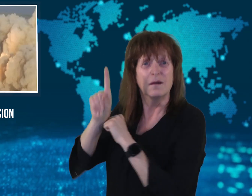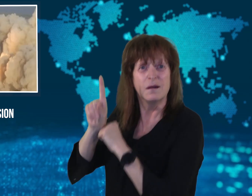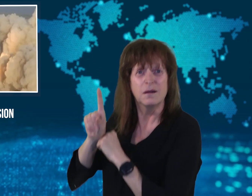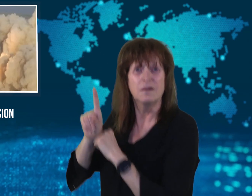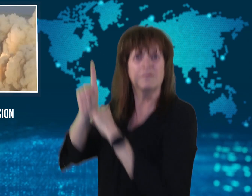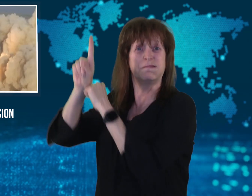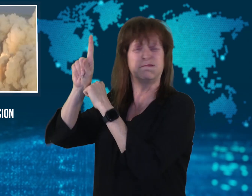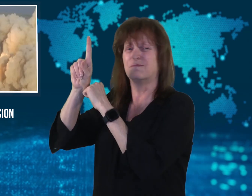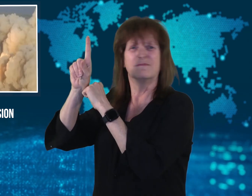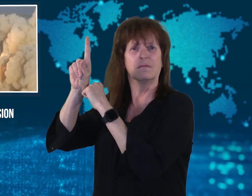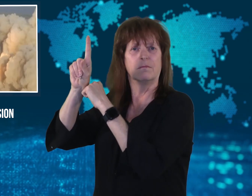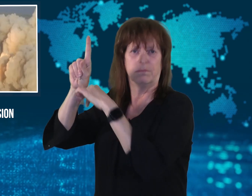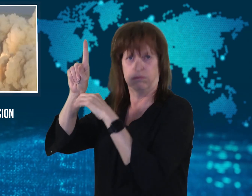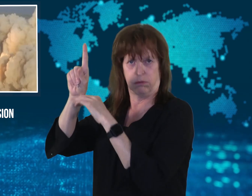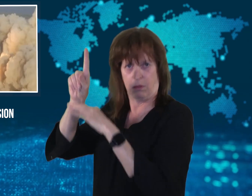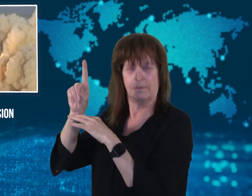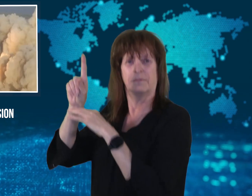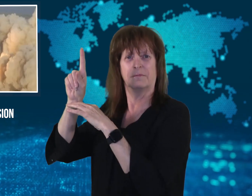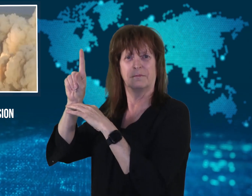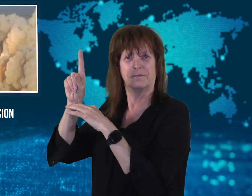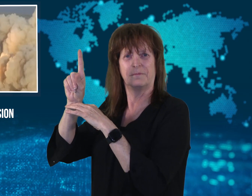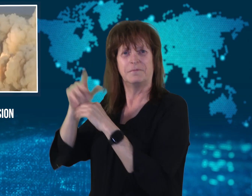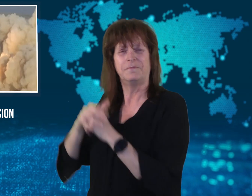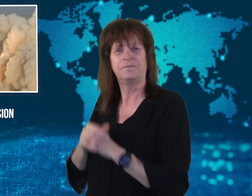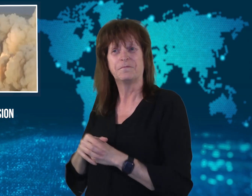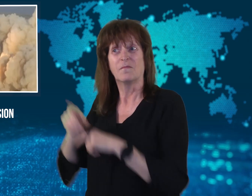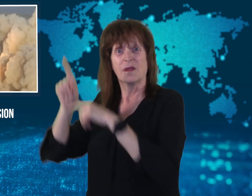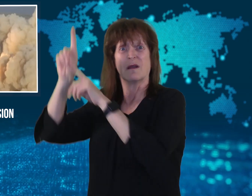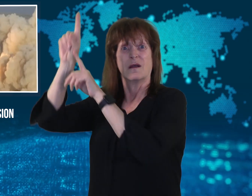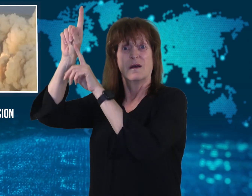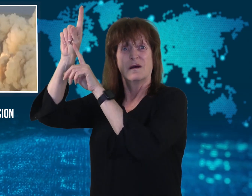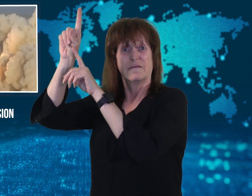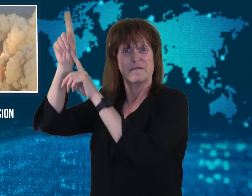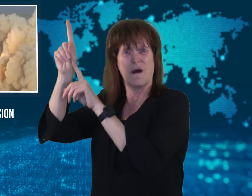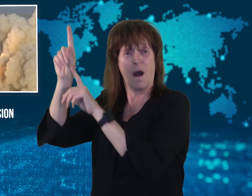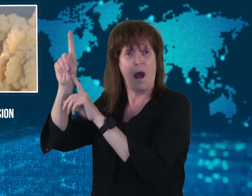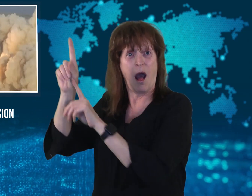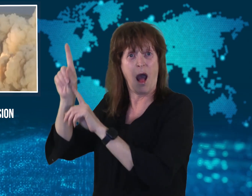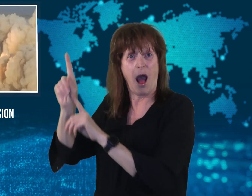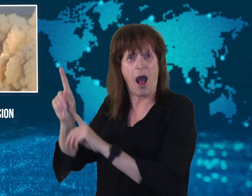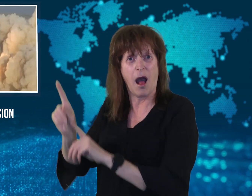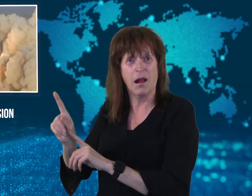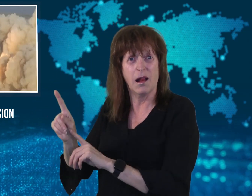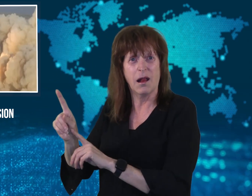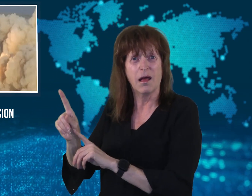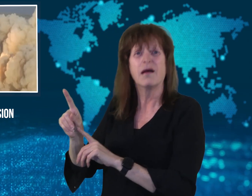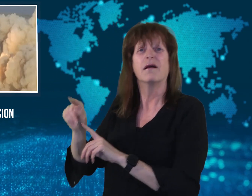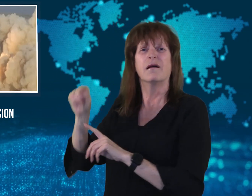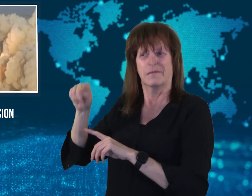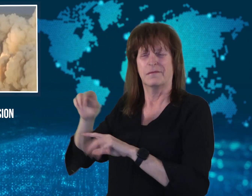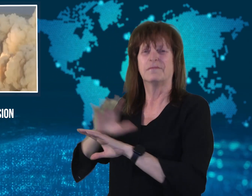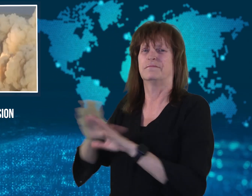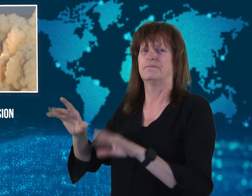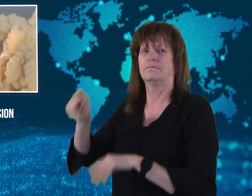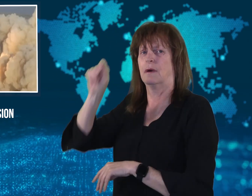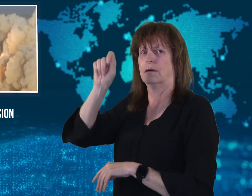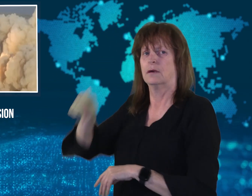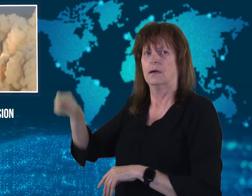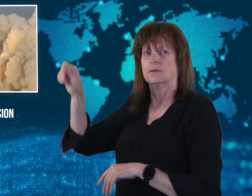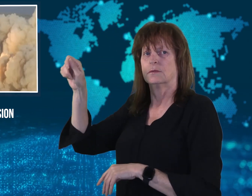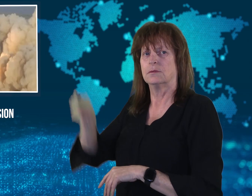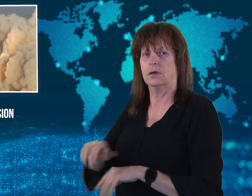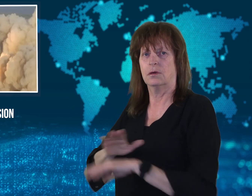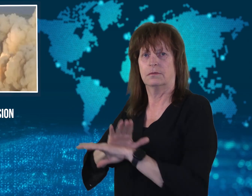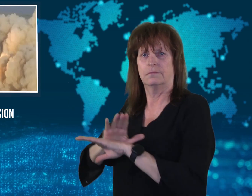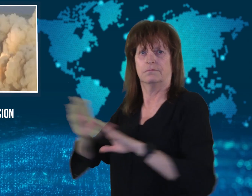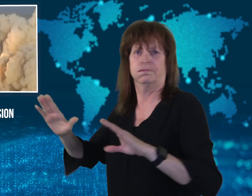the rest of the spacecraft.